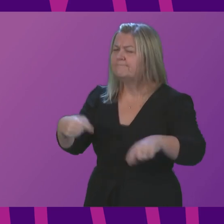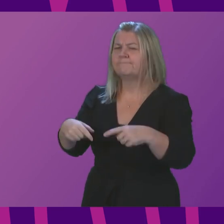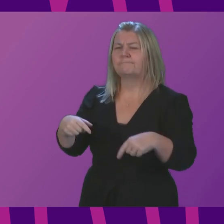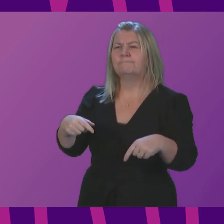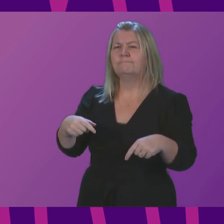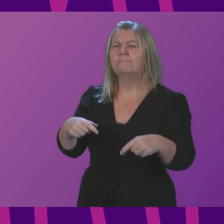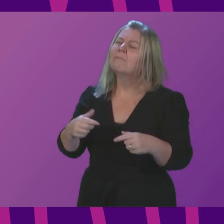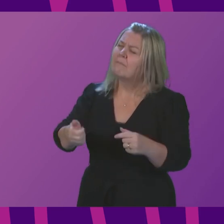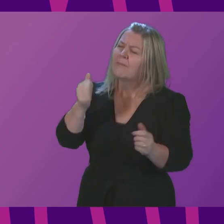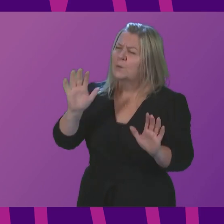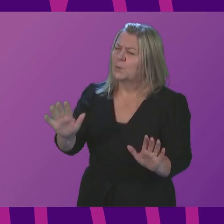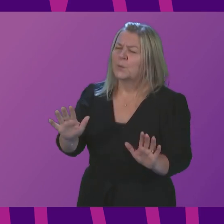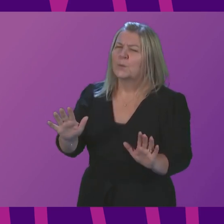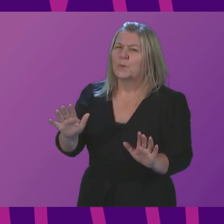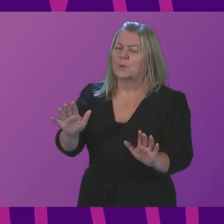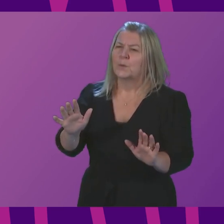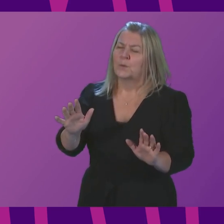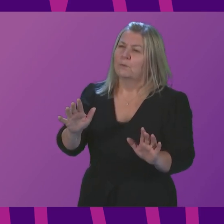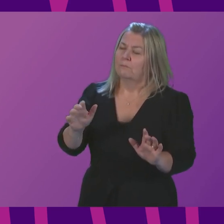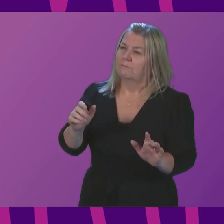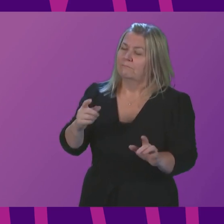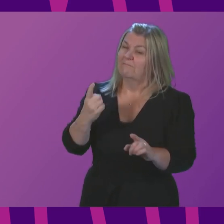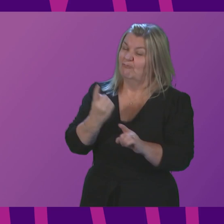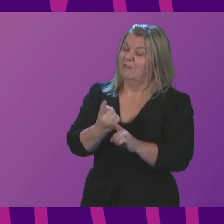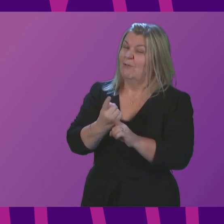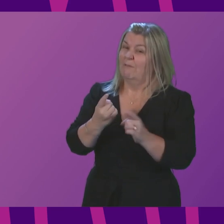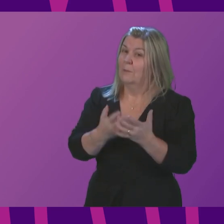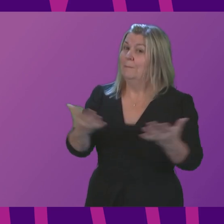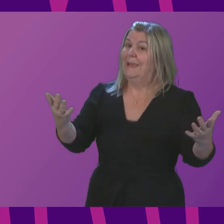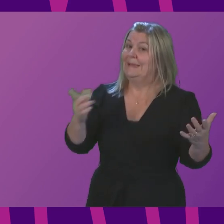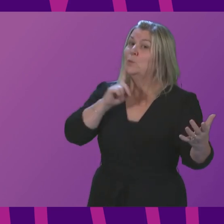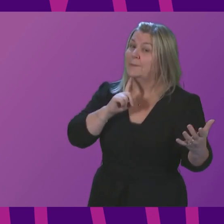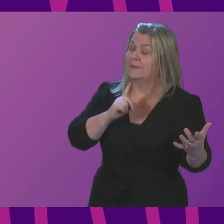I know that I speak on behalf of many people—many women, in particular—across the country